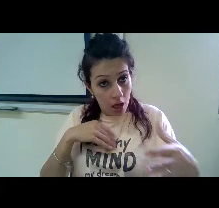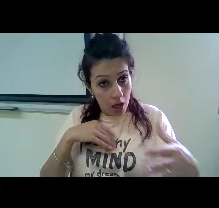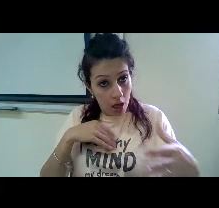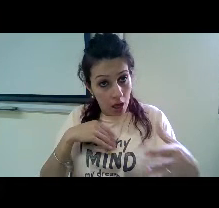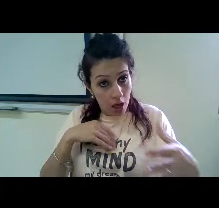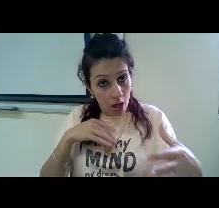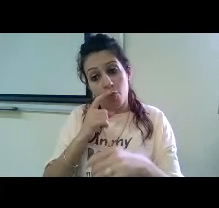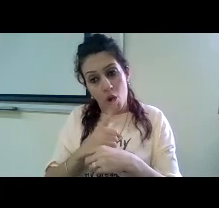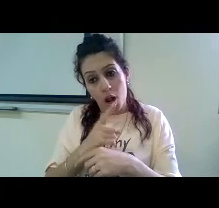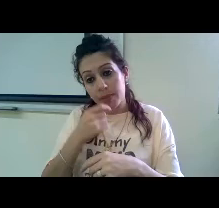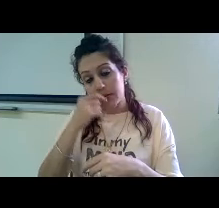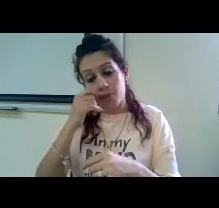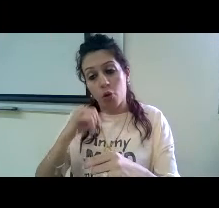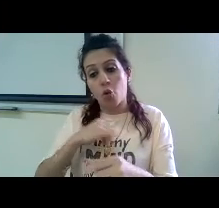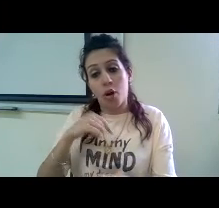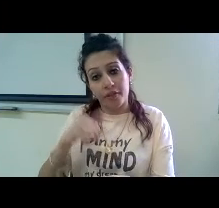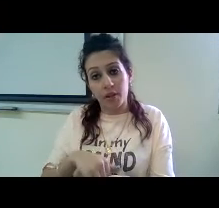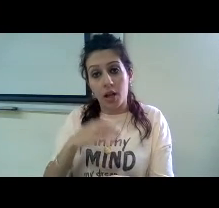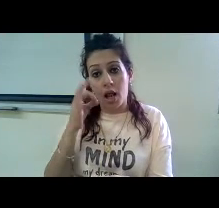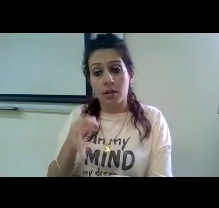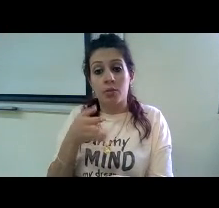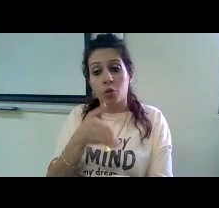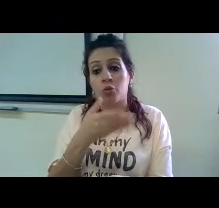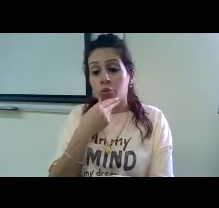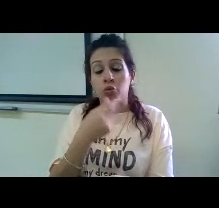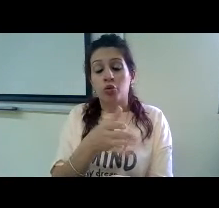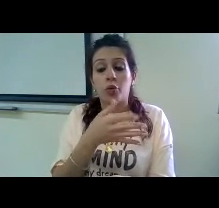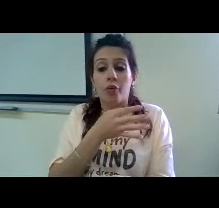Parents-children interaction and learning and home.